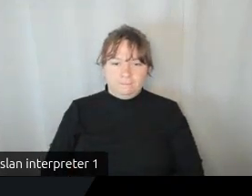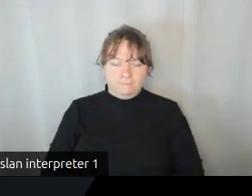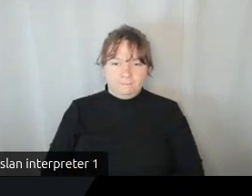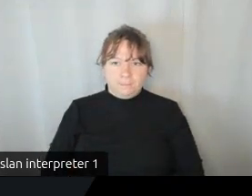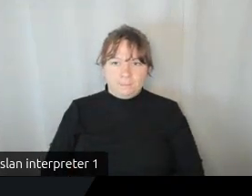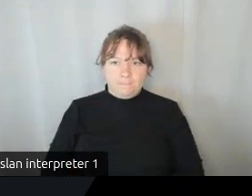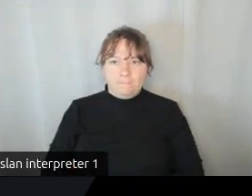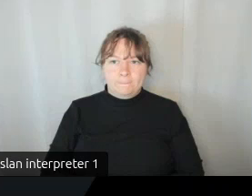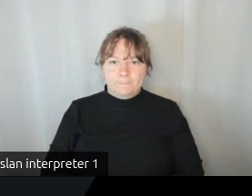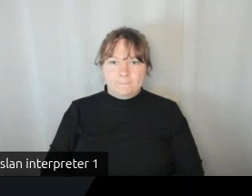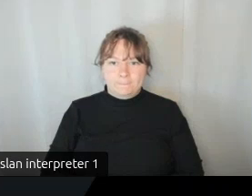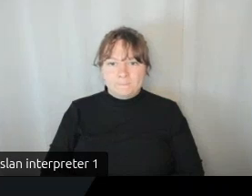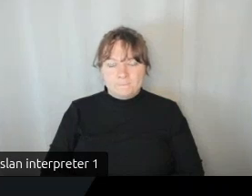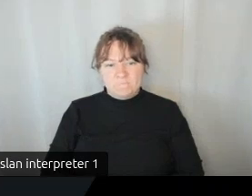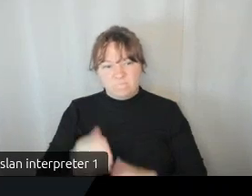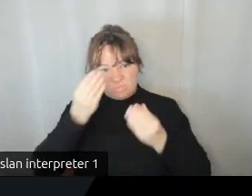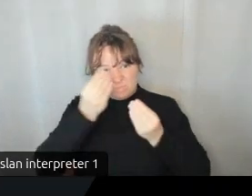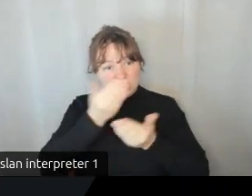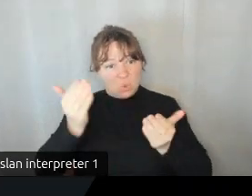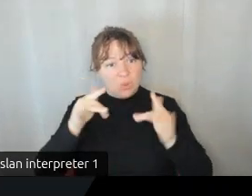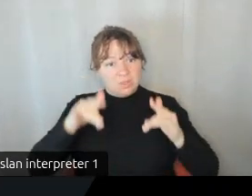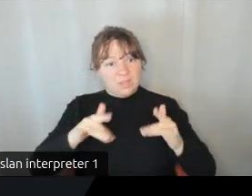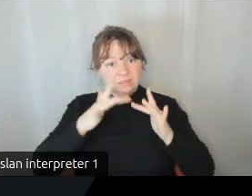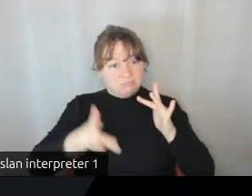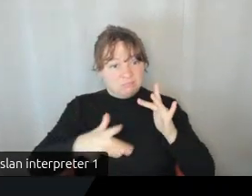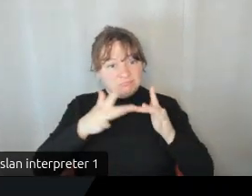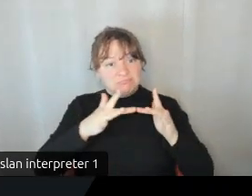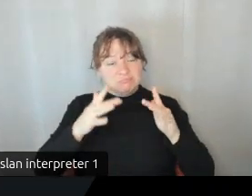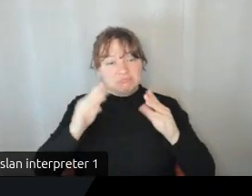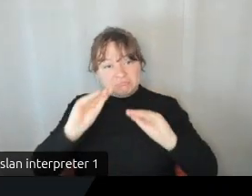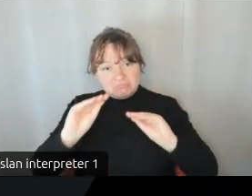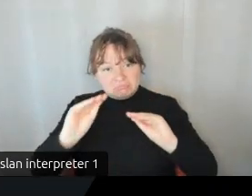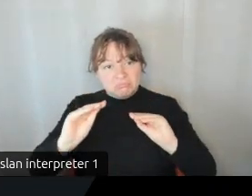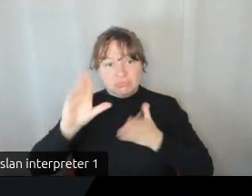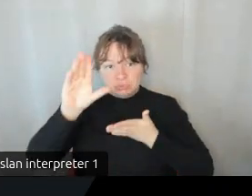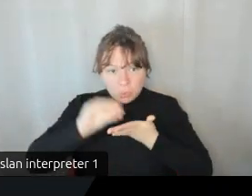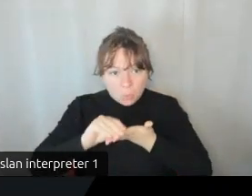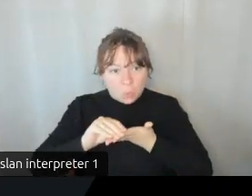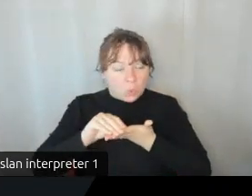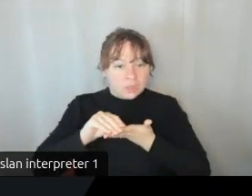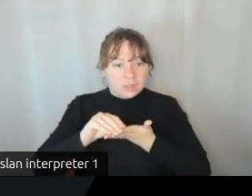today. So this webinar is being recorded and the content is accurate as at today's date and